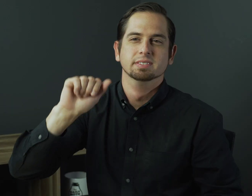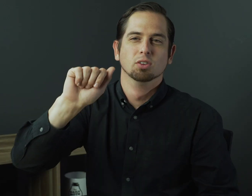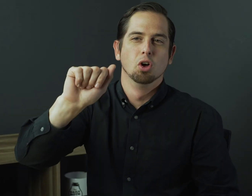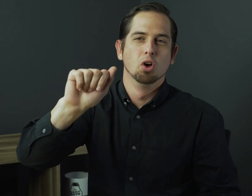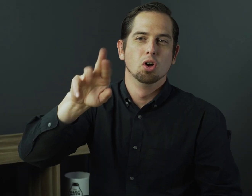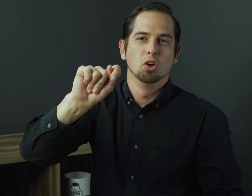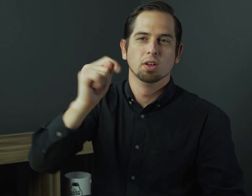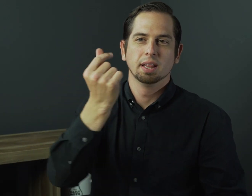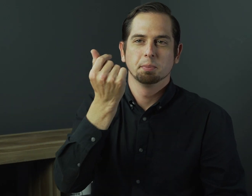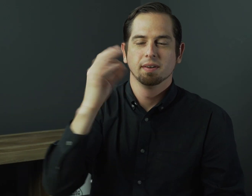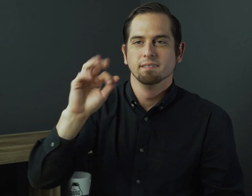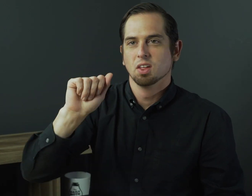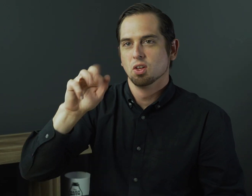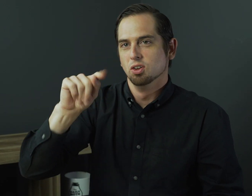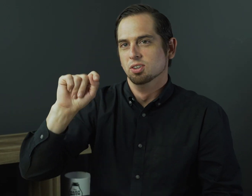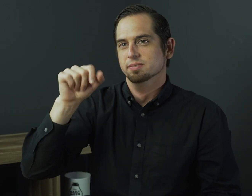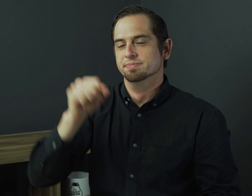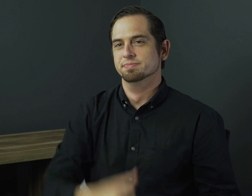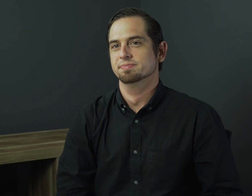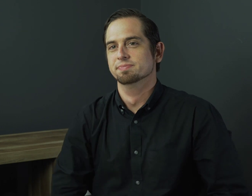There's a little bit of an art to it."